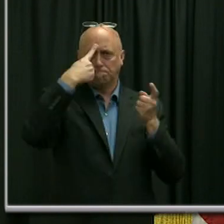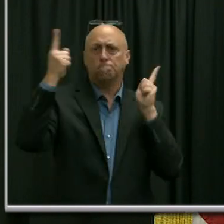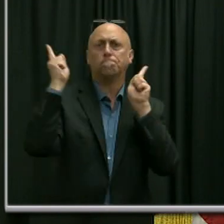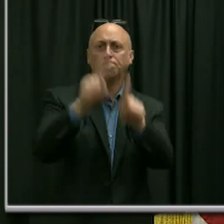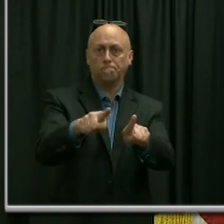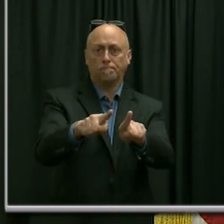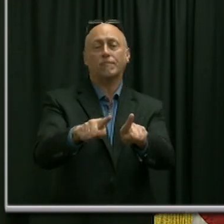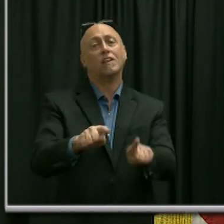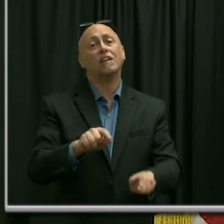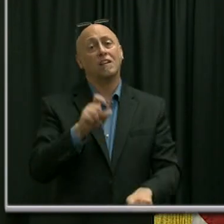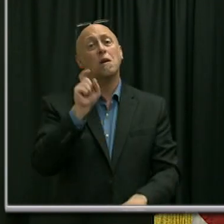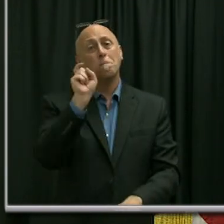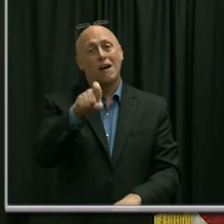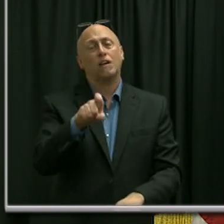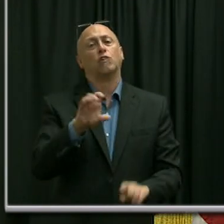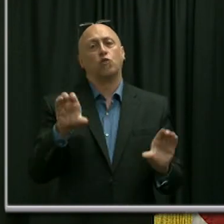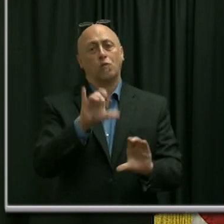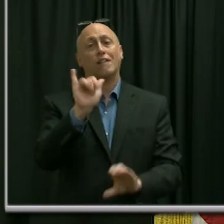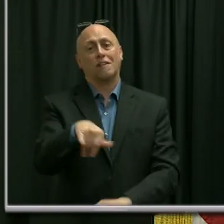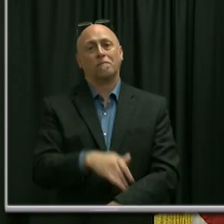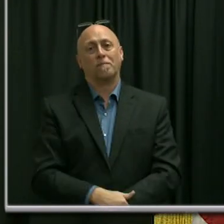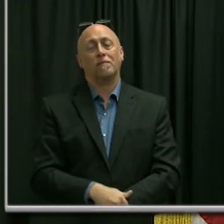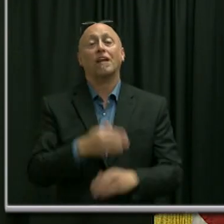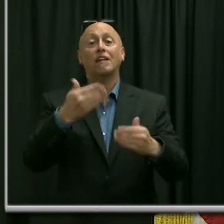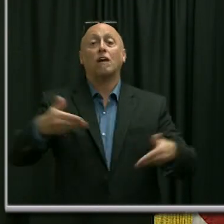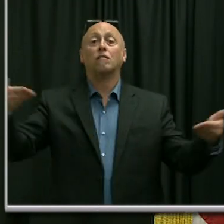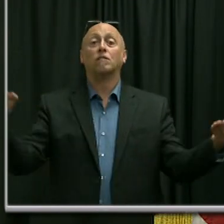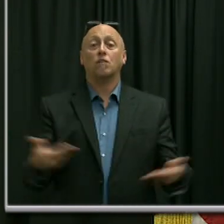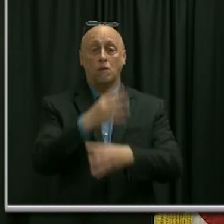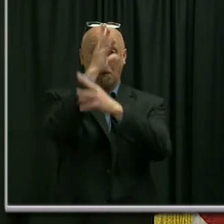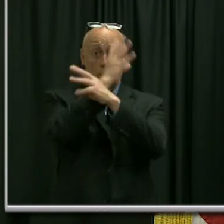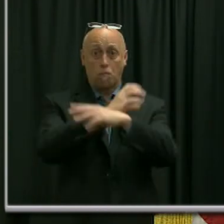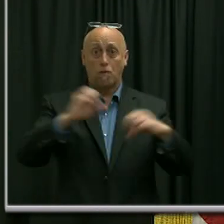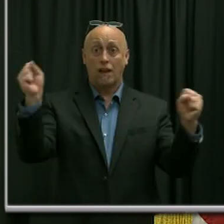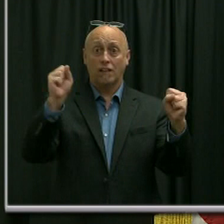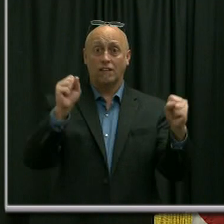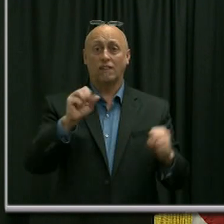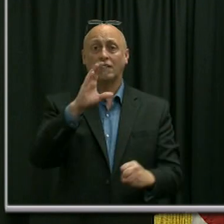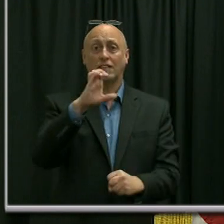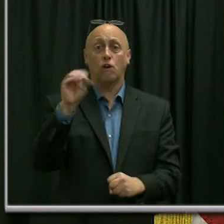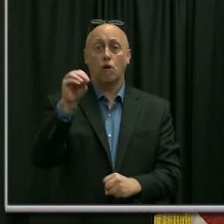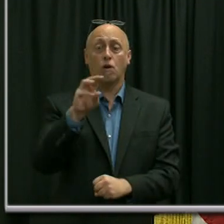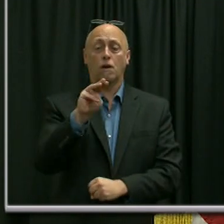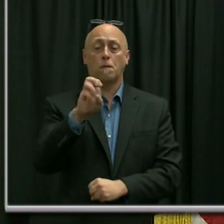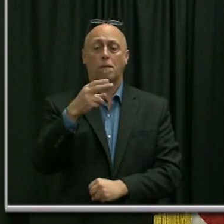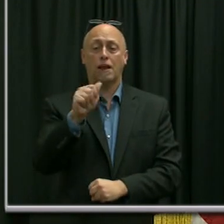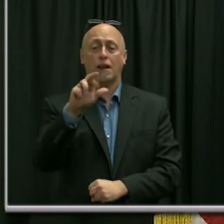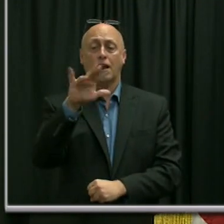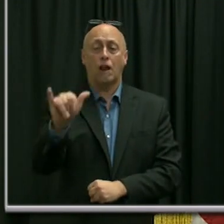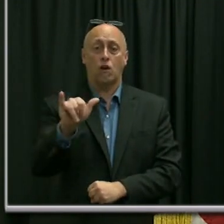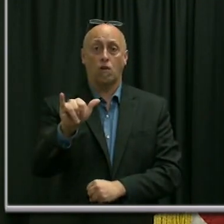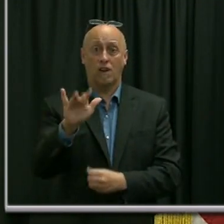ARE WITH US AND SUPPORT THESE MOVES. THANK YOU AND I'LL NOW